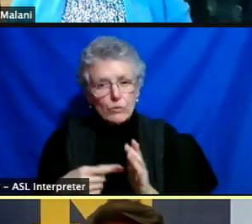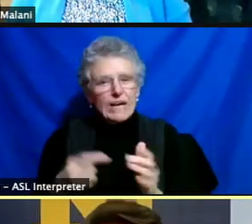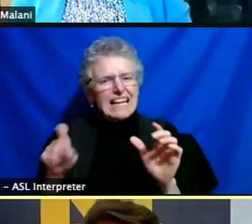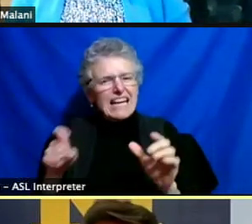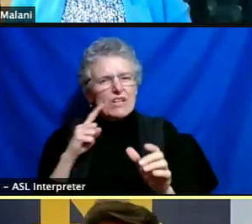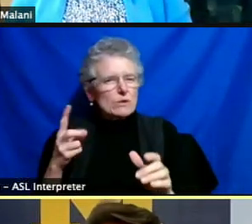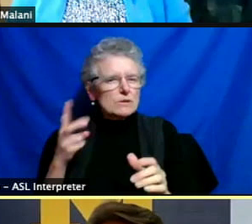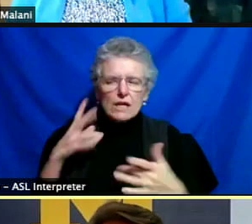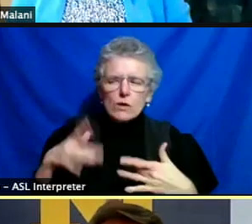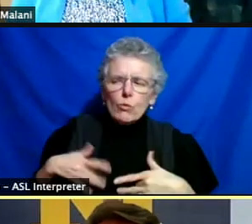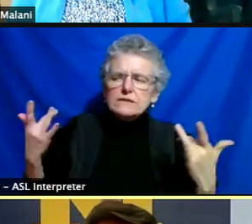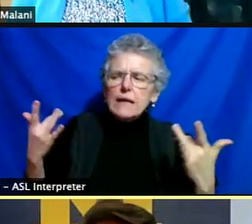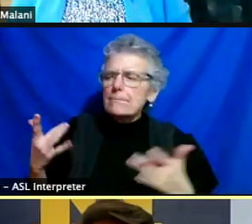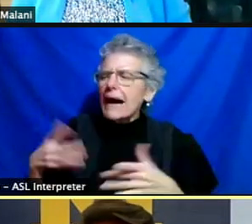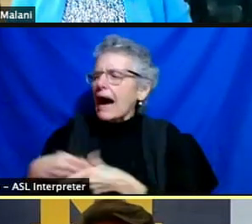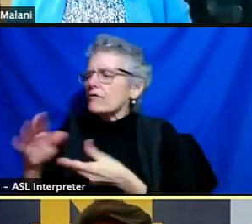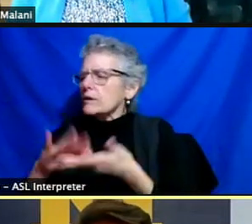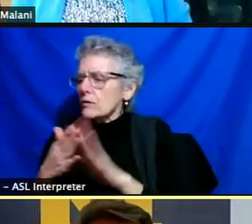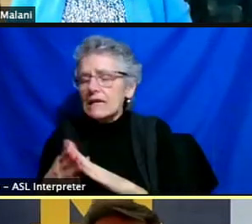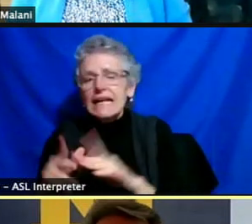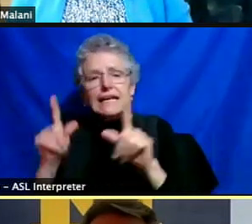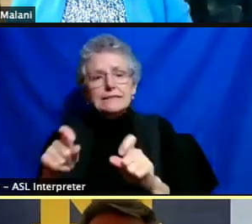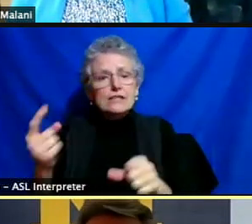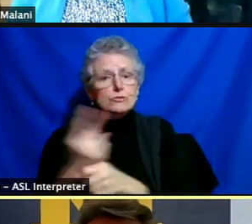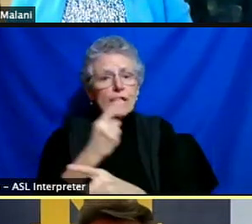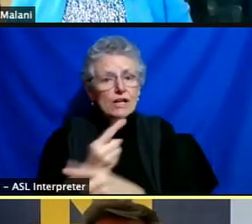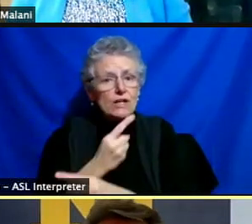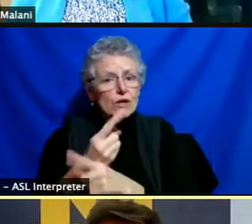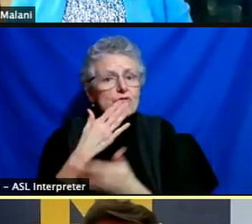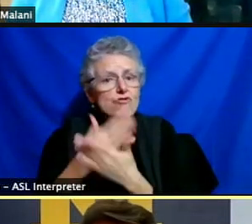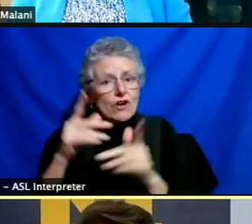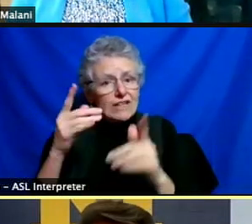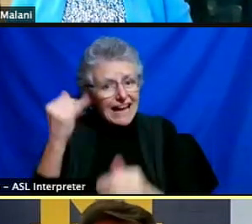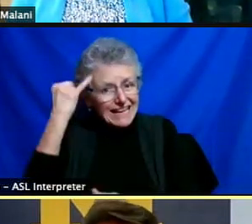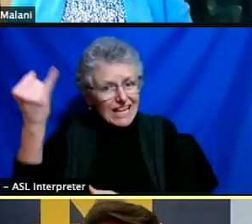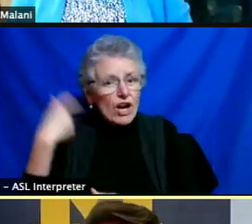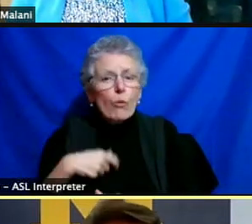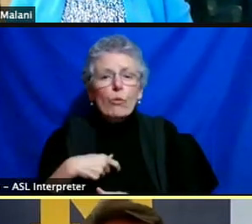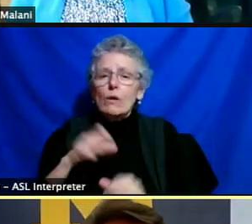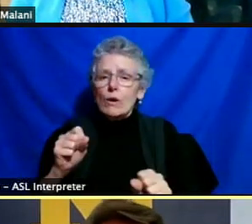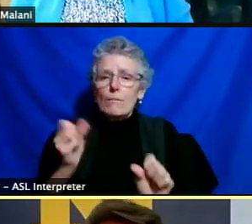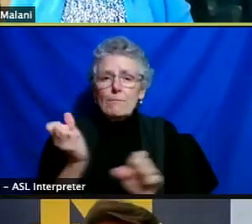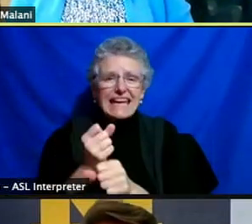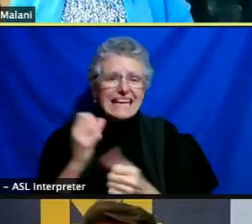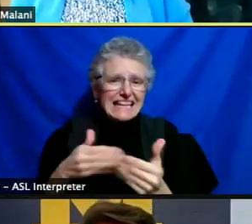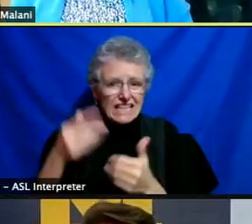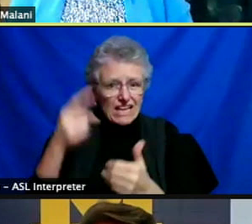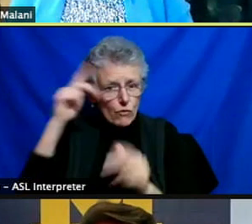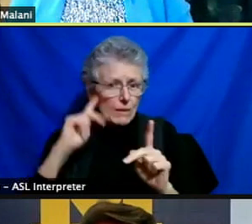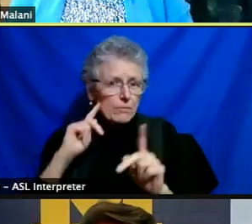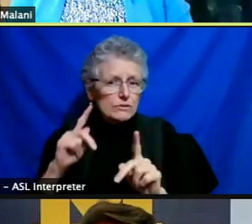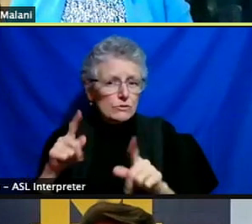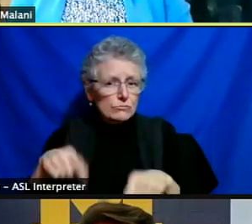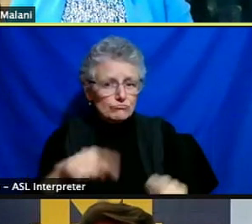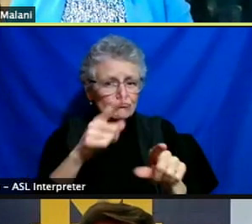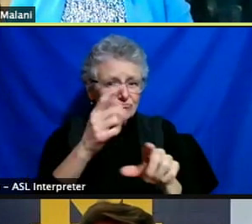getting tested regularly is a good idea. And we will make that widely available to folks. Thanks, and the president's email